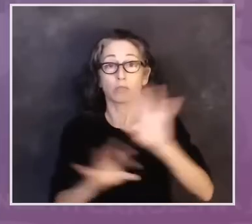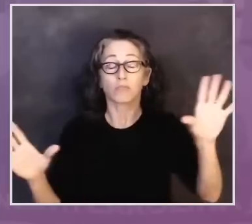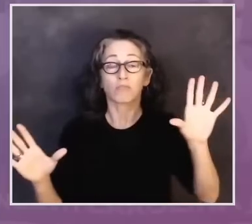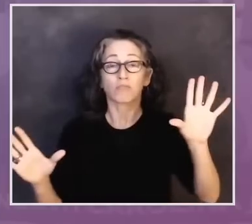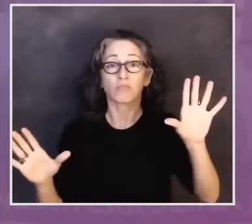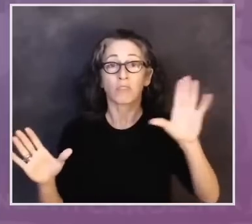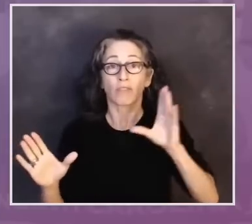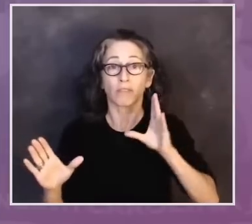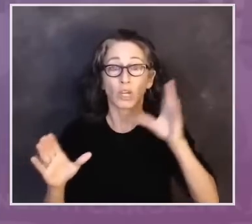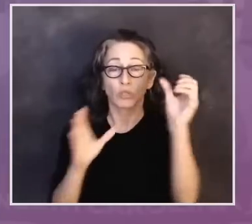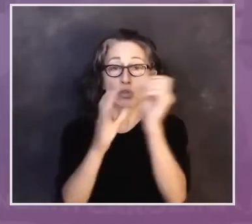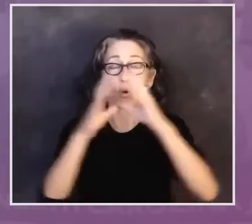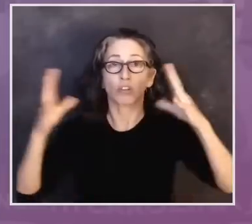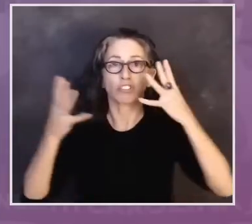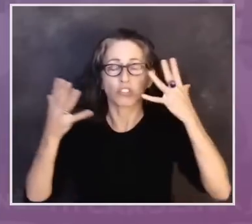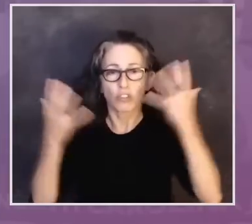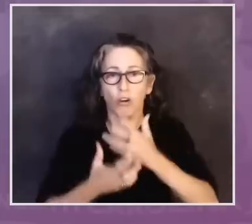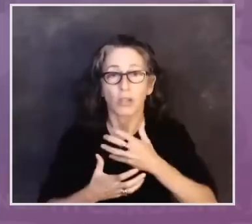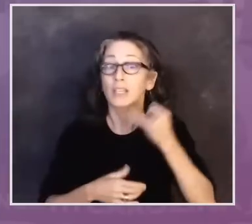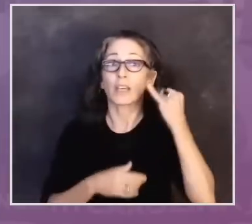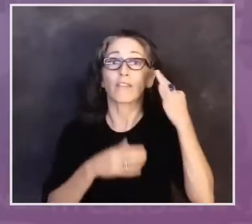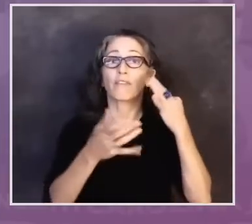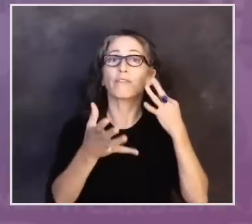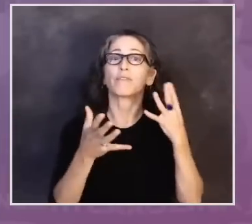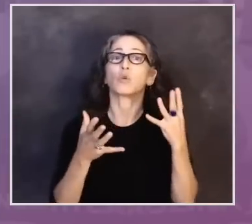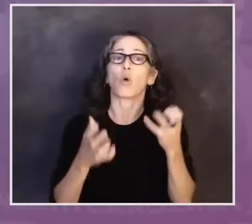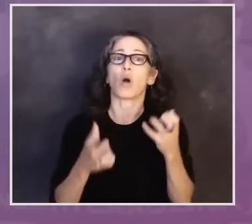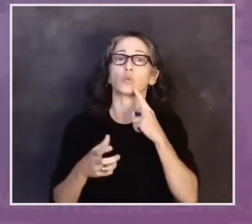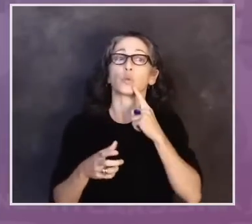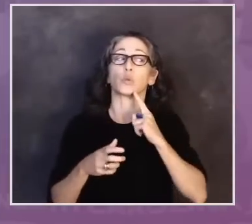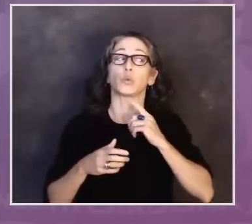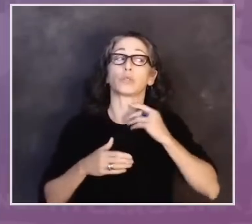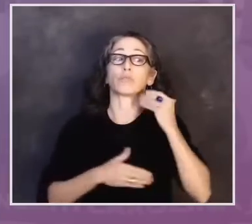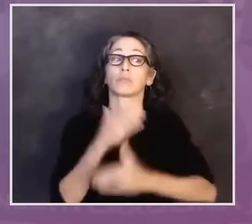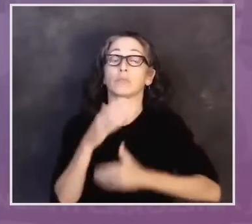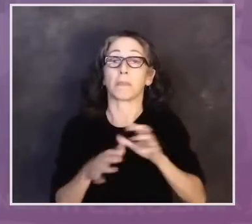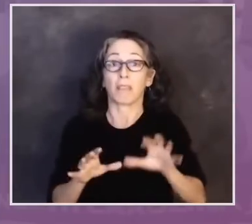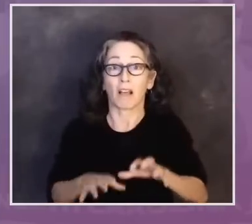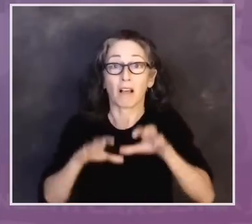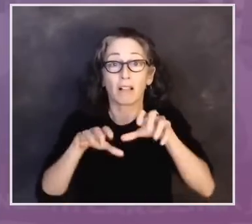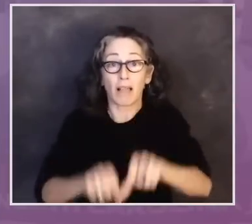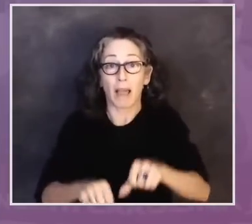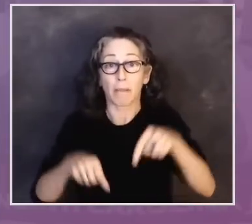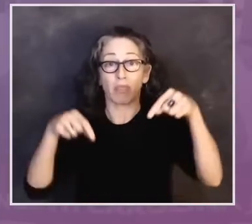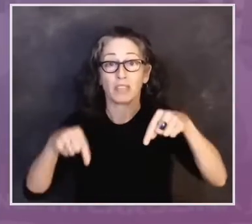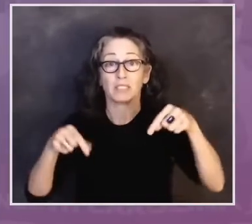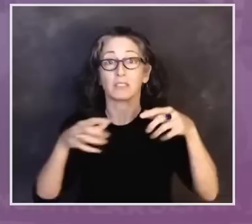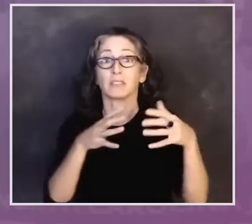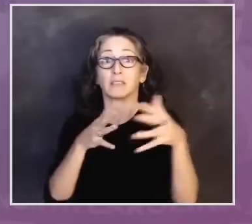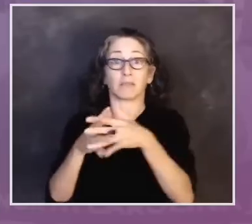BUT THE TIME IS NOW AND THE CONSEQUENCES ARE DIRE IF WE